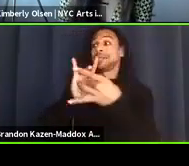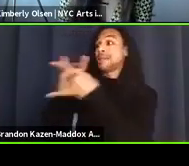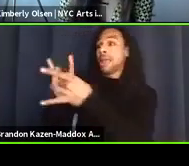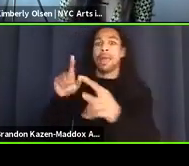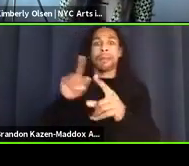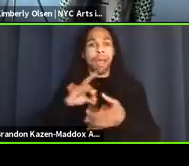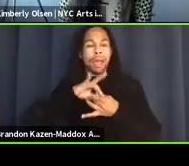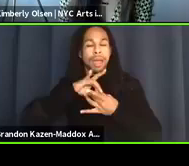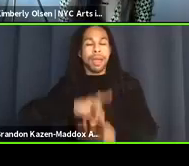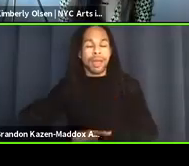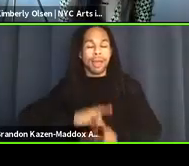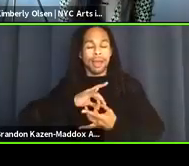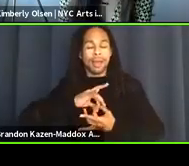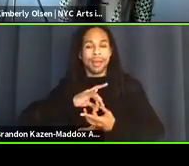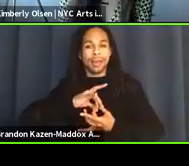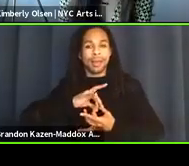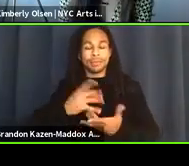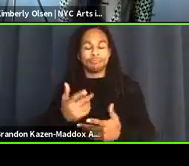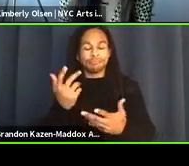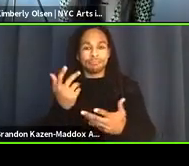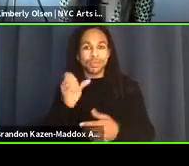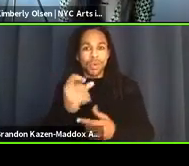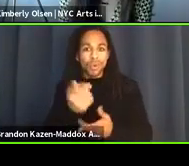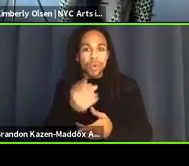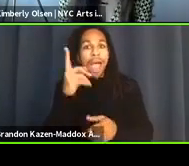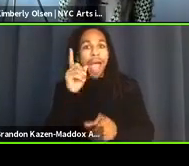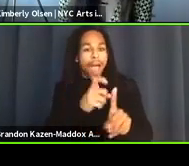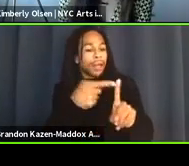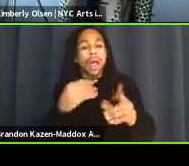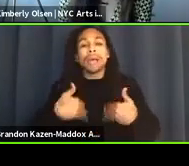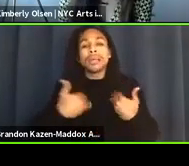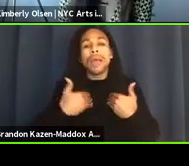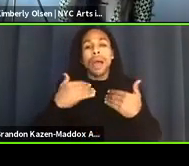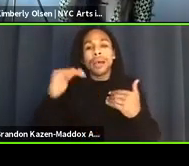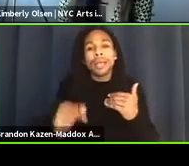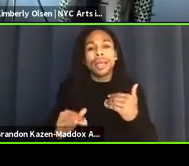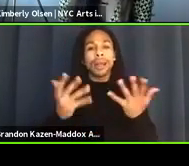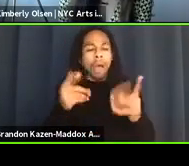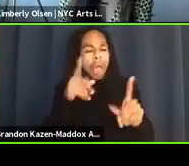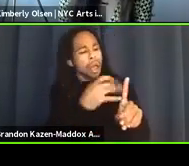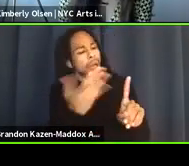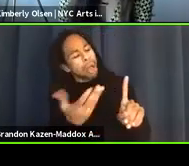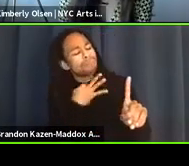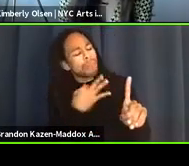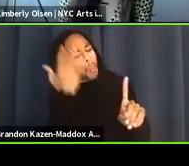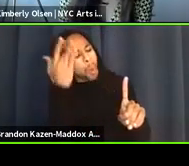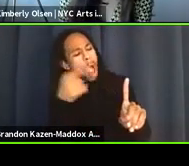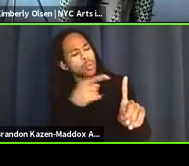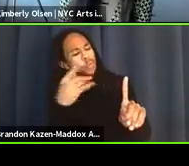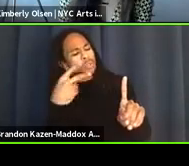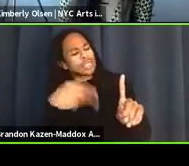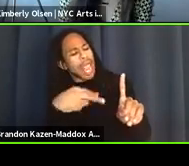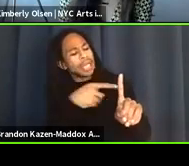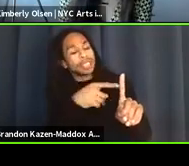with their families and everything, it highlights for me the real nugget of why we dance, right?